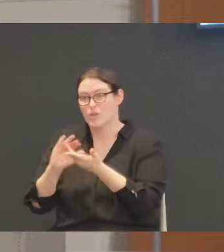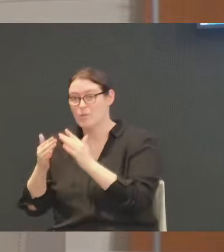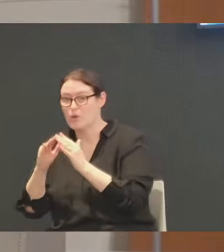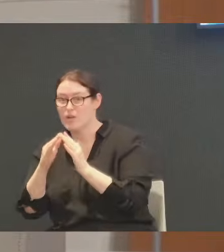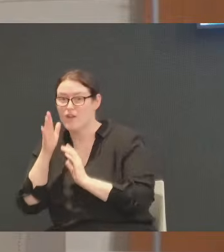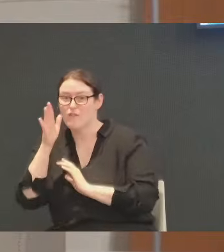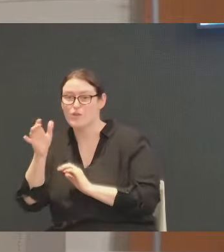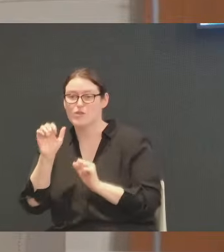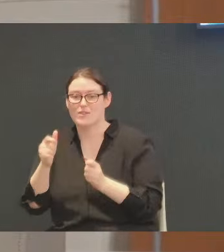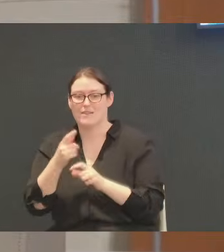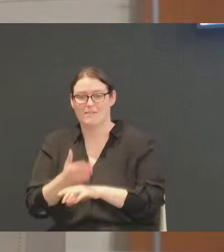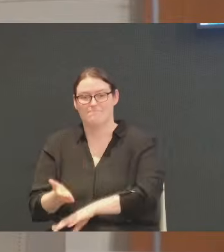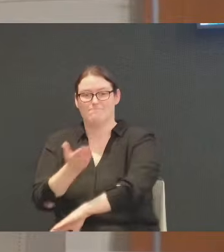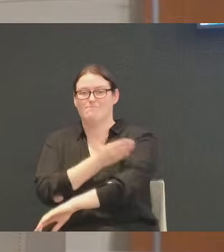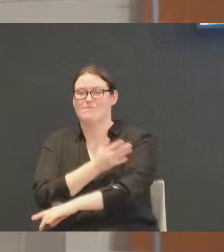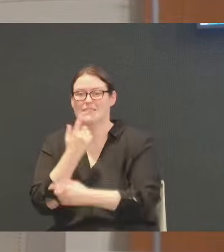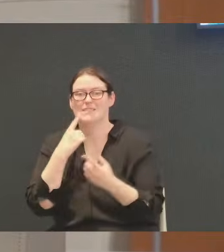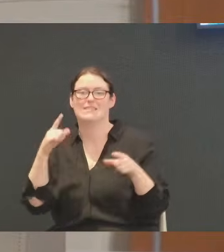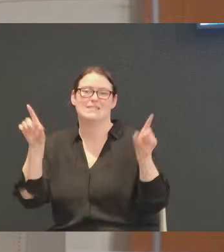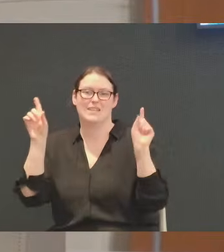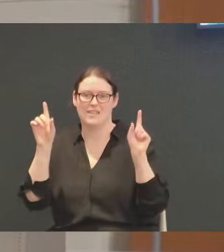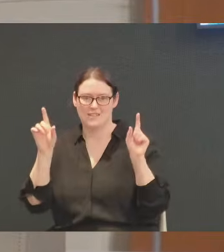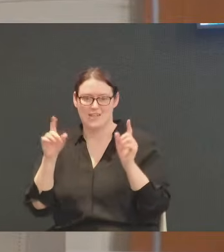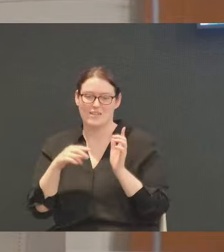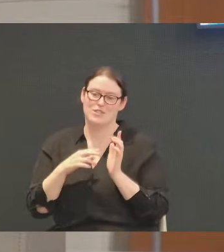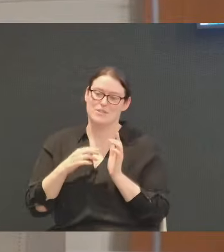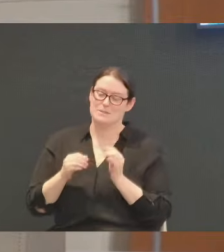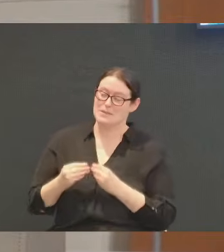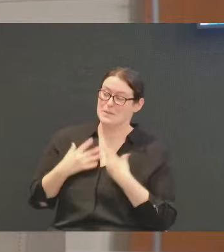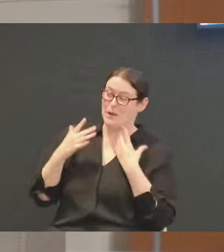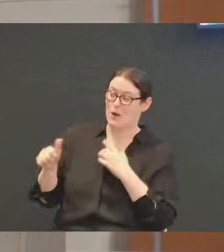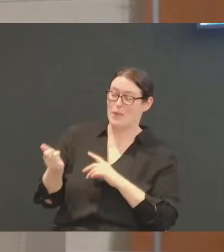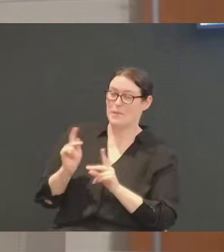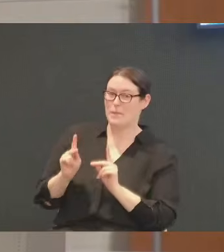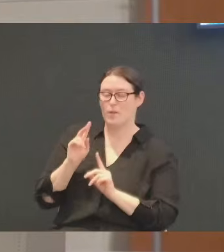inspiring others to pursue excellence regardless of the obstacles that they may face.